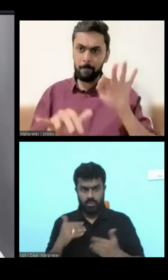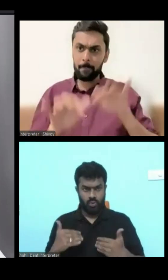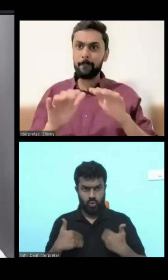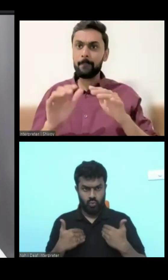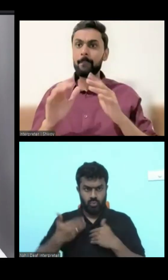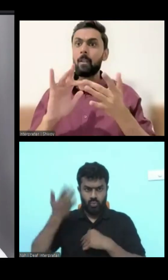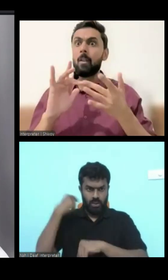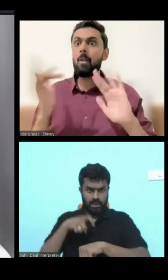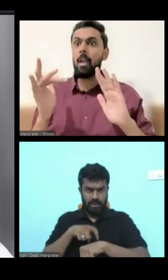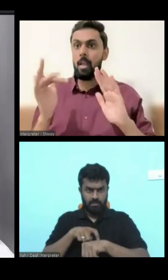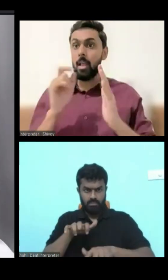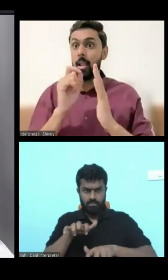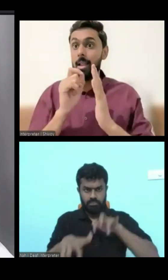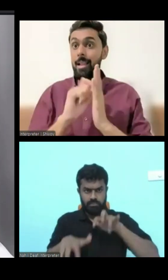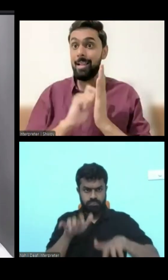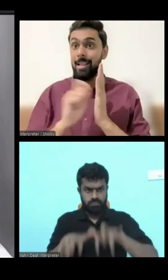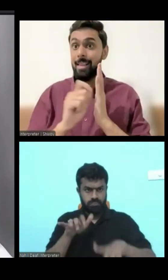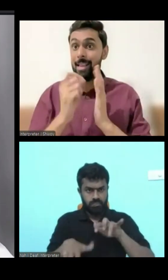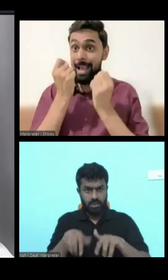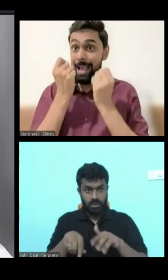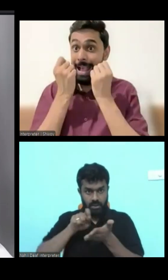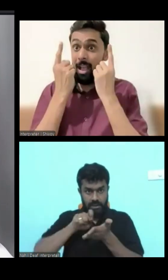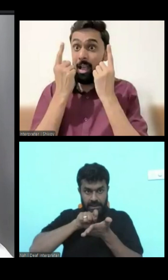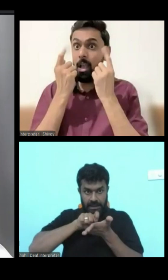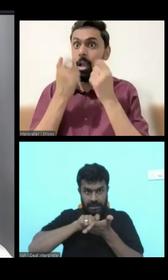an early age, then they are given their exams by typing independently.